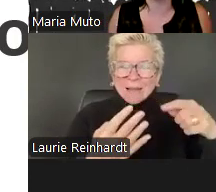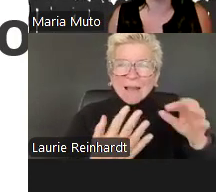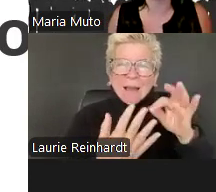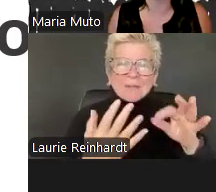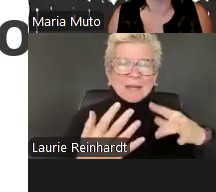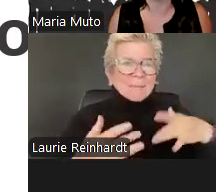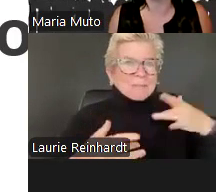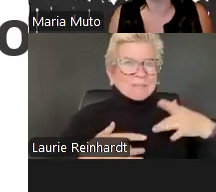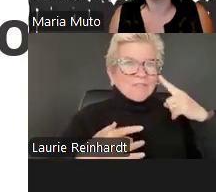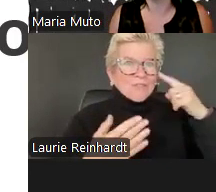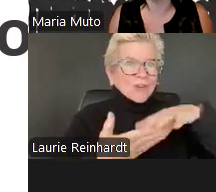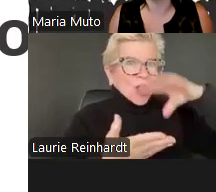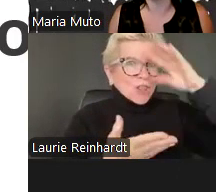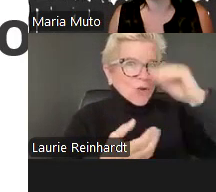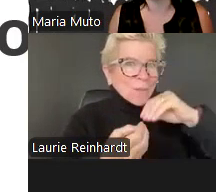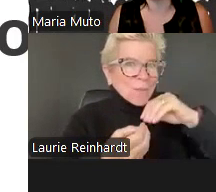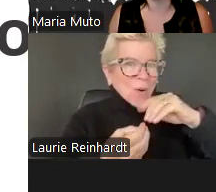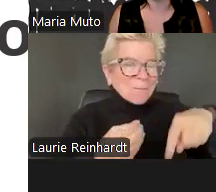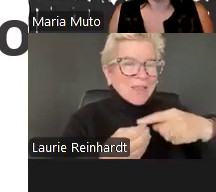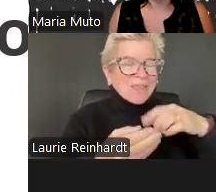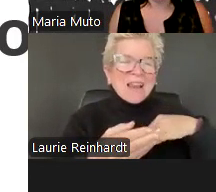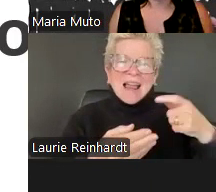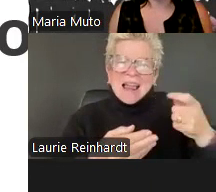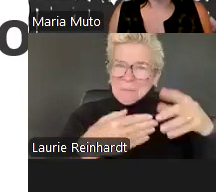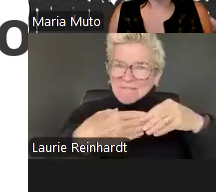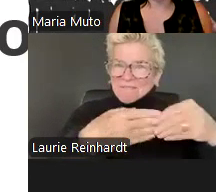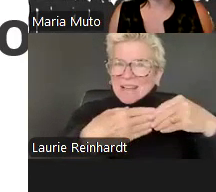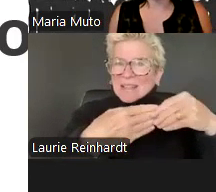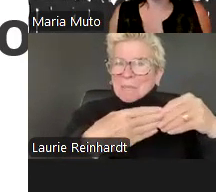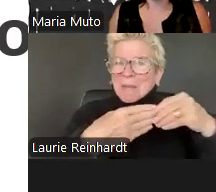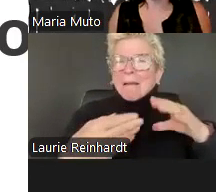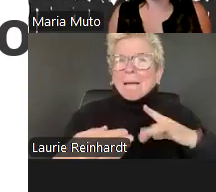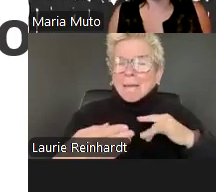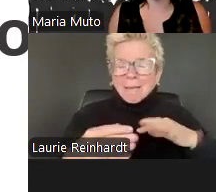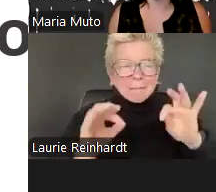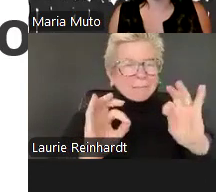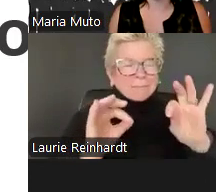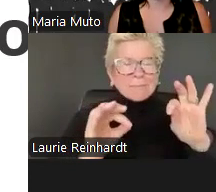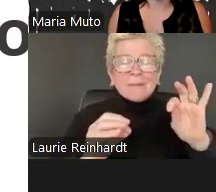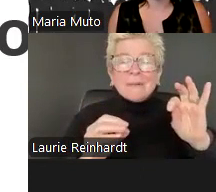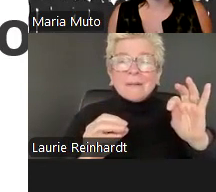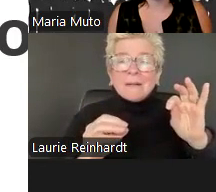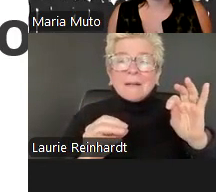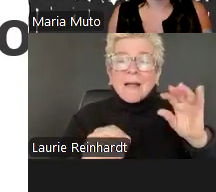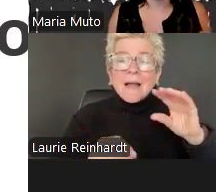that. I love the flexibility that's built in. Something that should be kept in mind is that